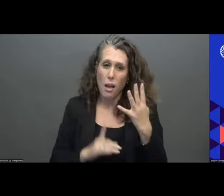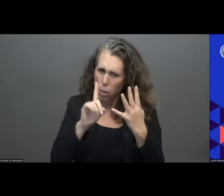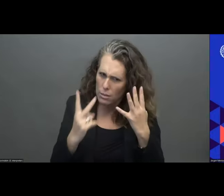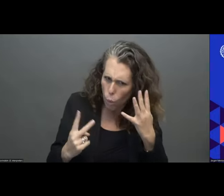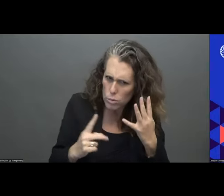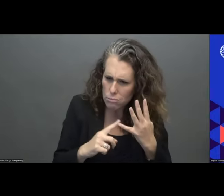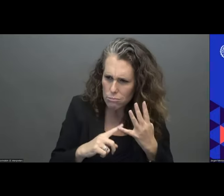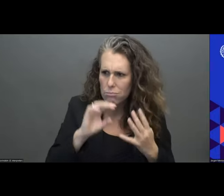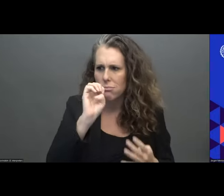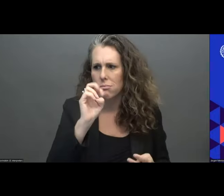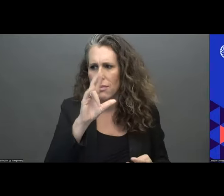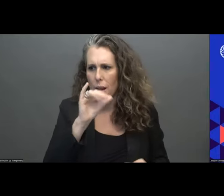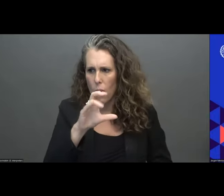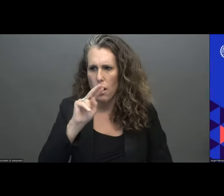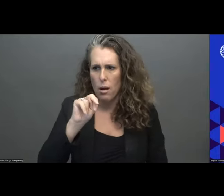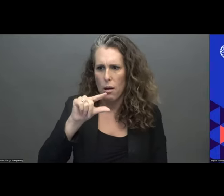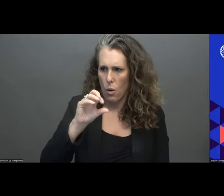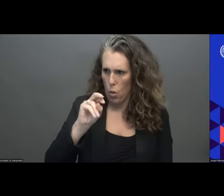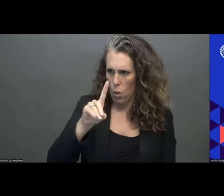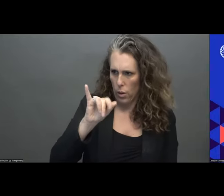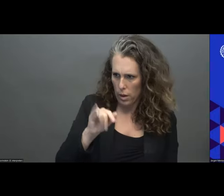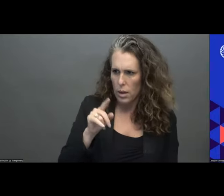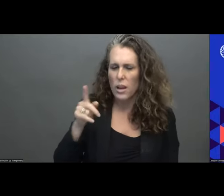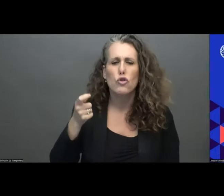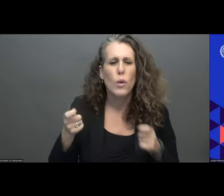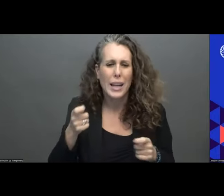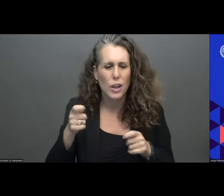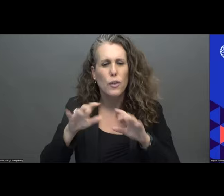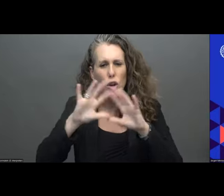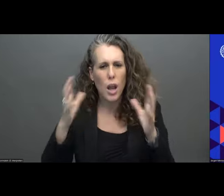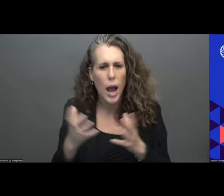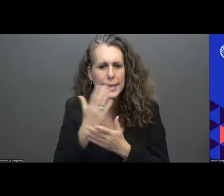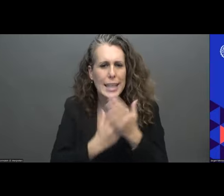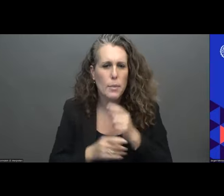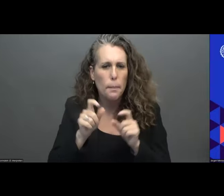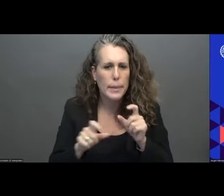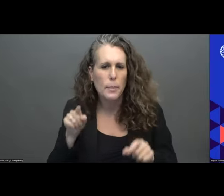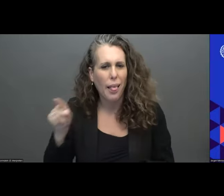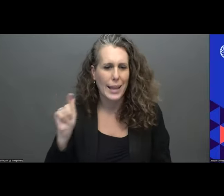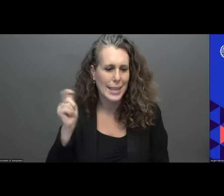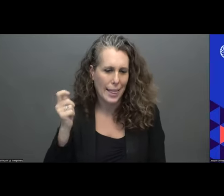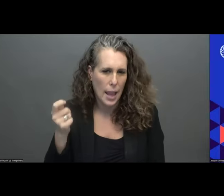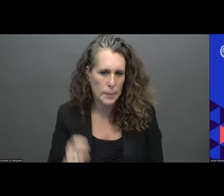16:04:40 He's the director of the United disabled persons of Kenya UD became also a member of